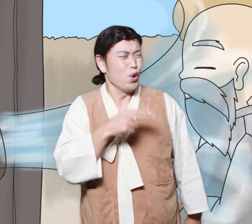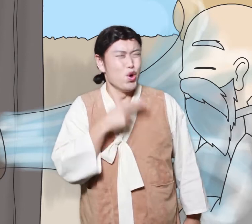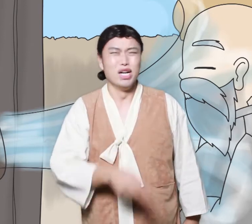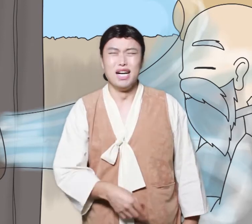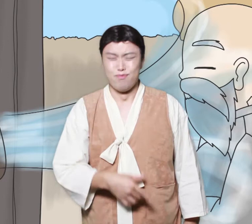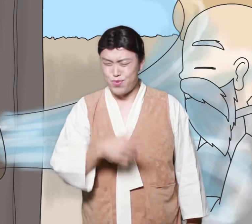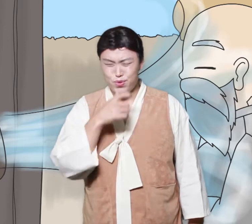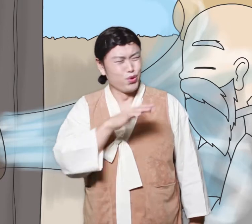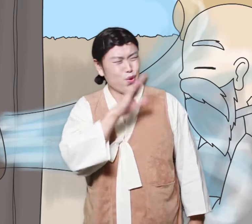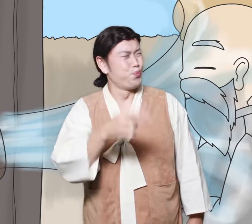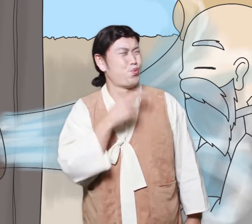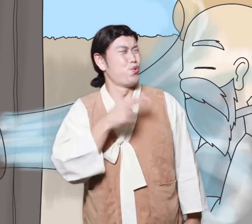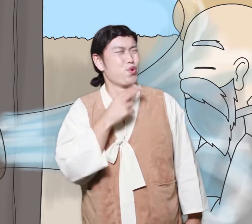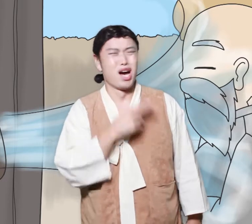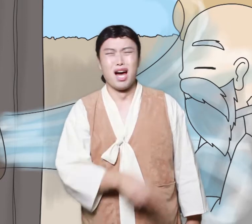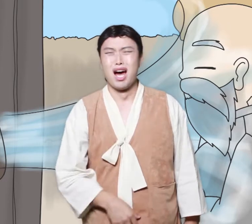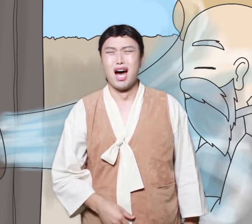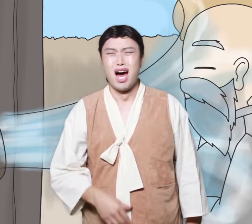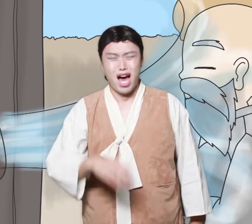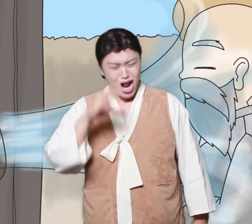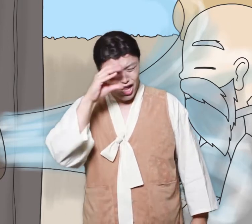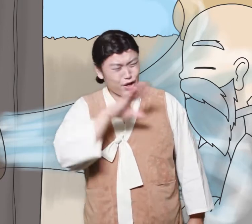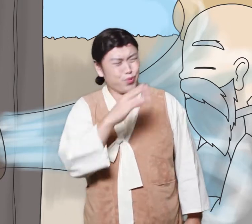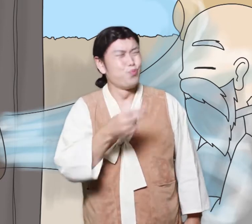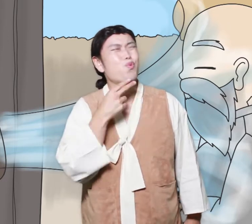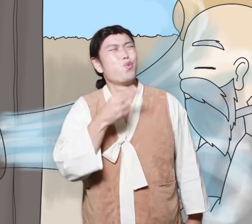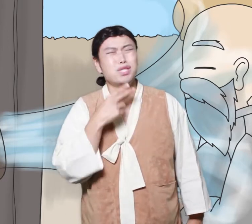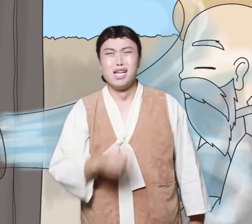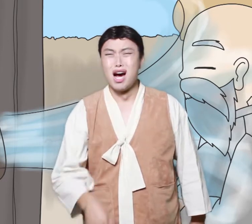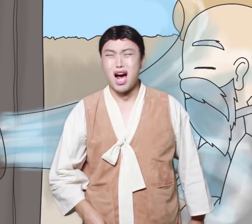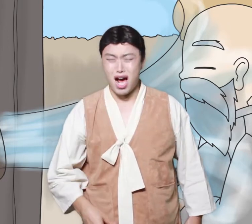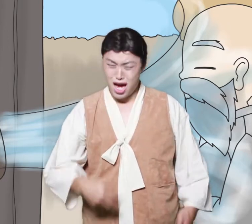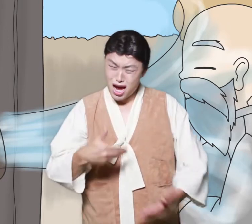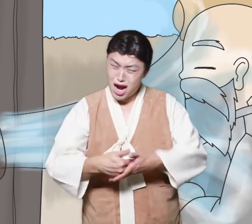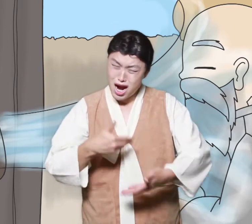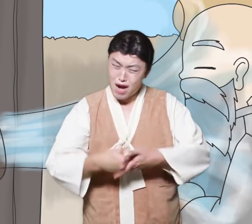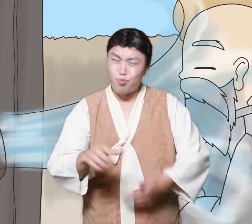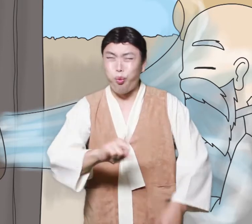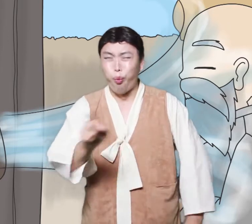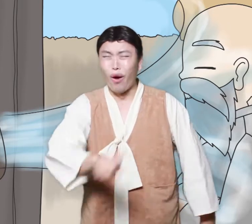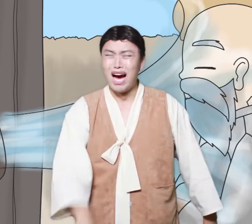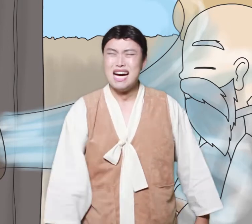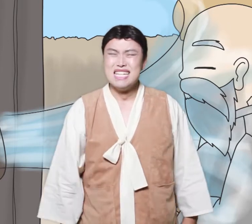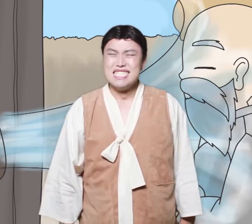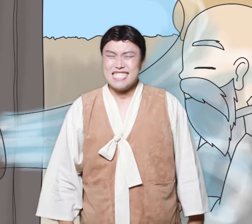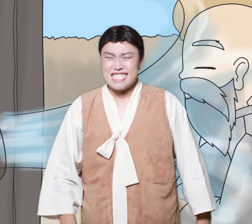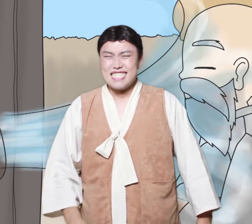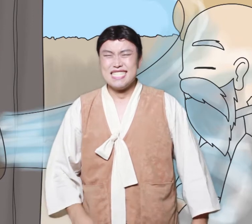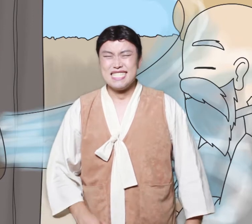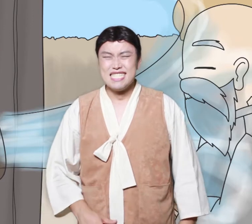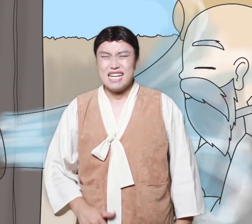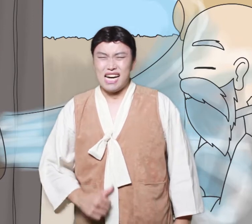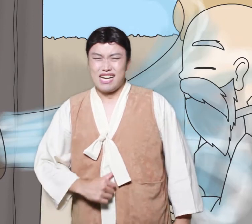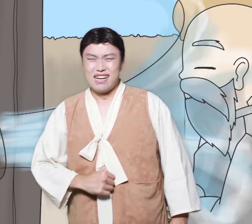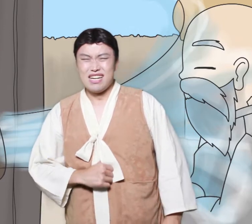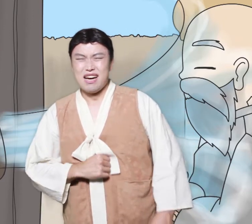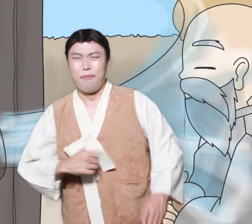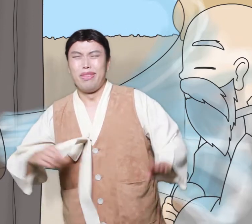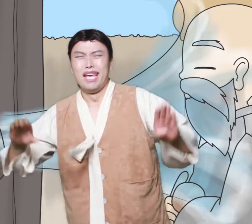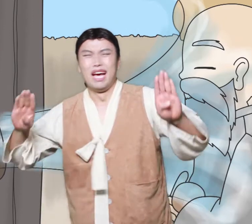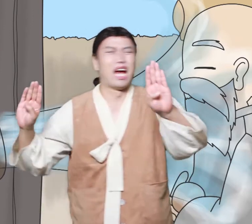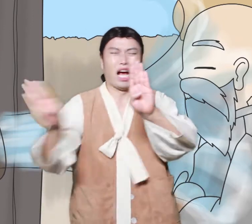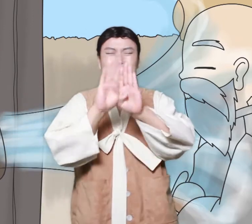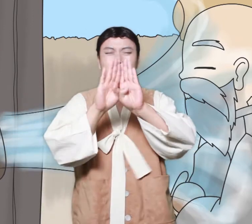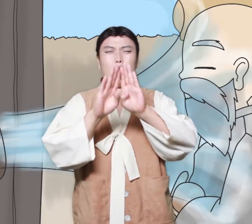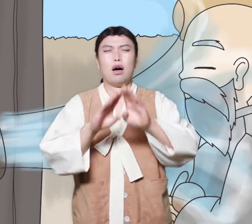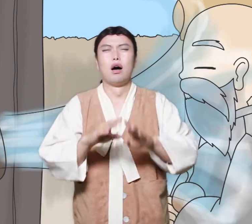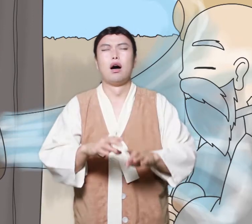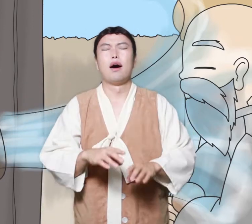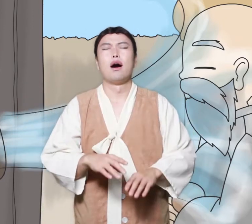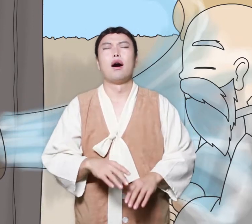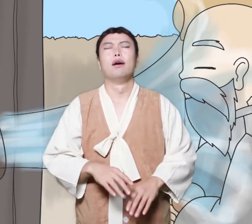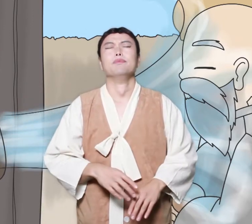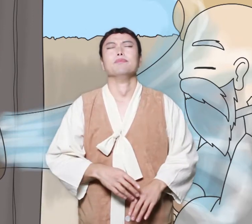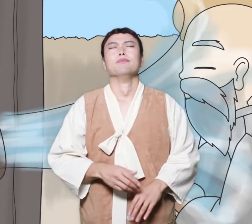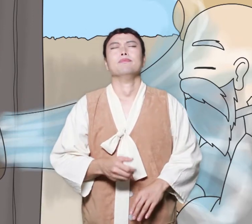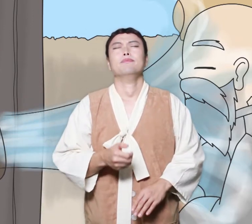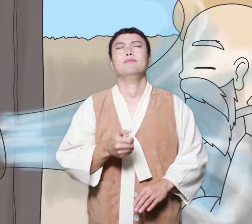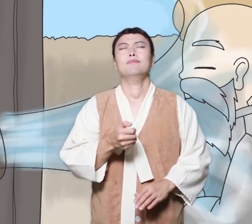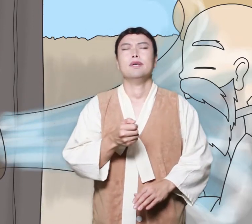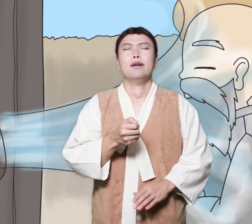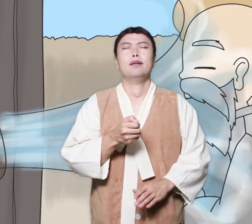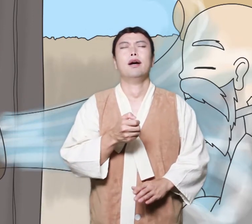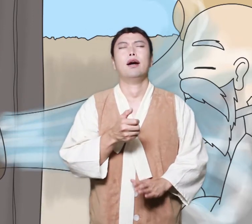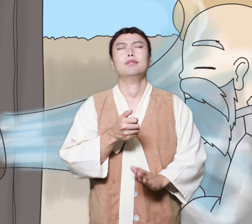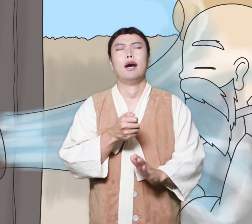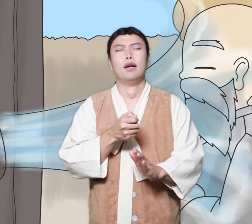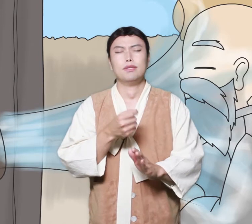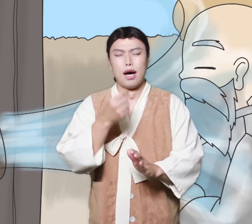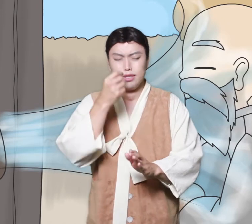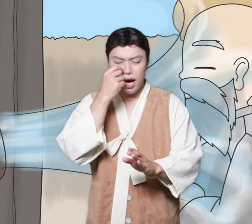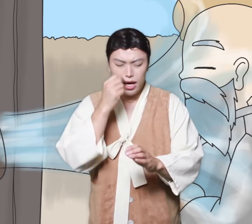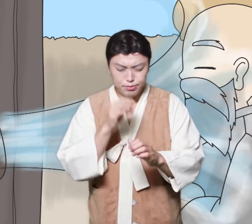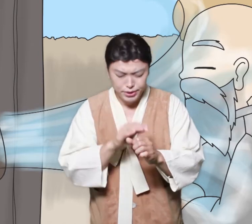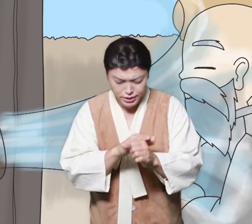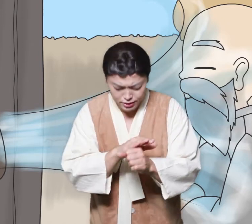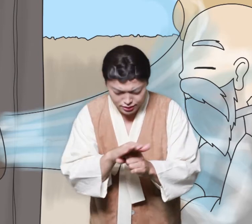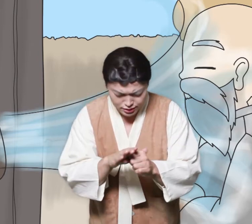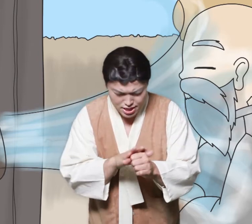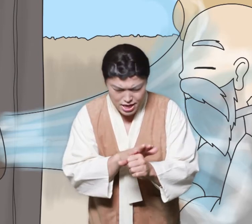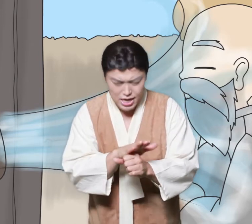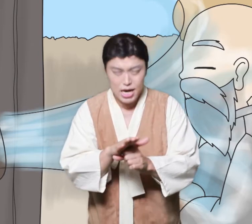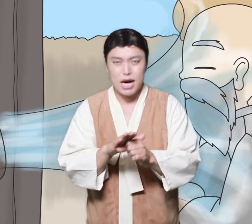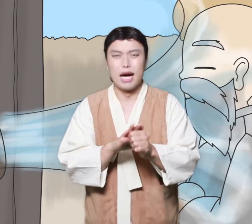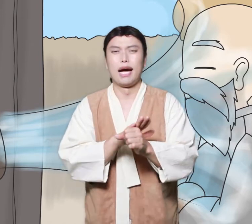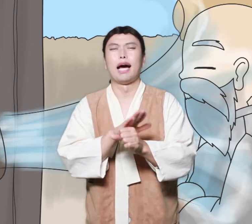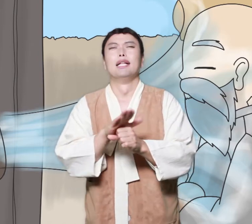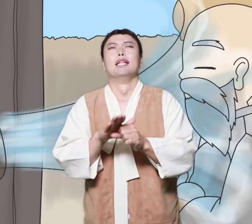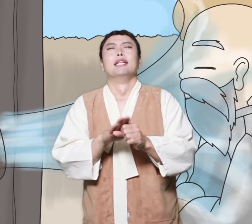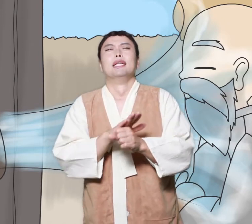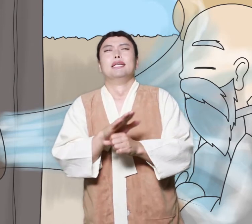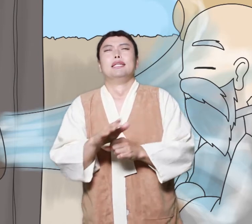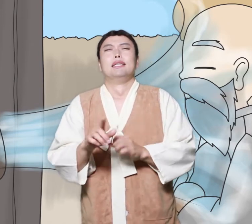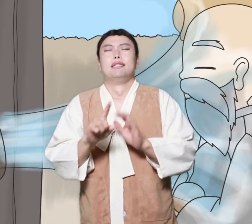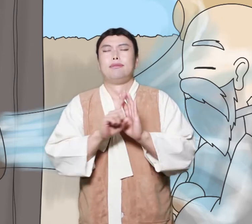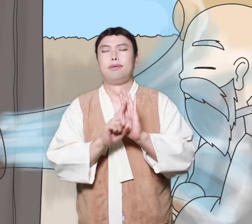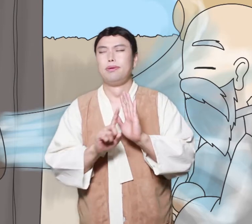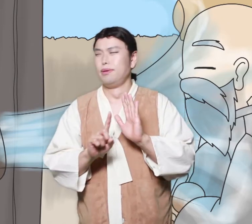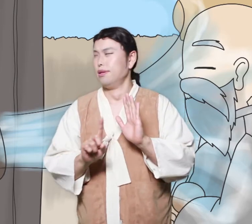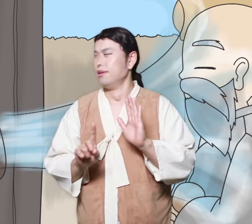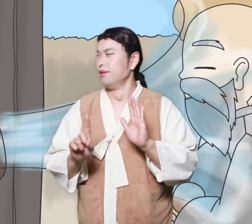what! Why do you keep coming? To you There is no money and no money! Do not come back!